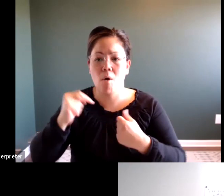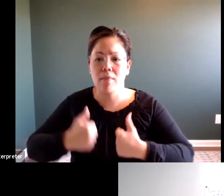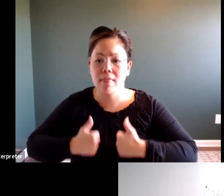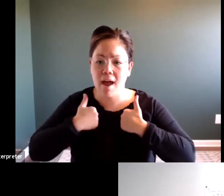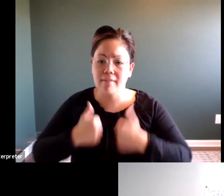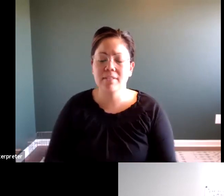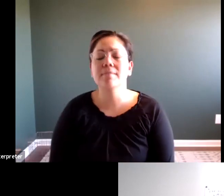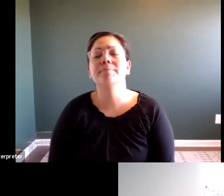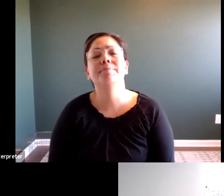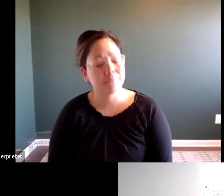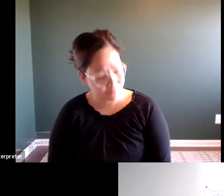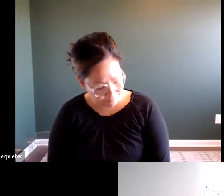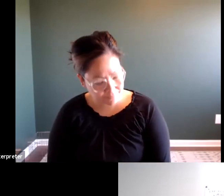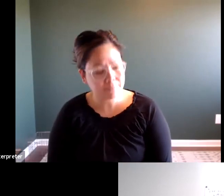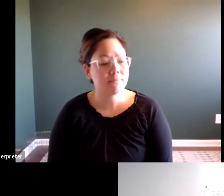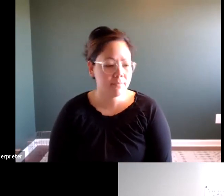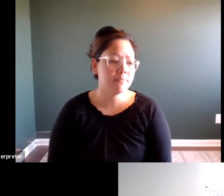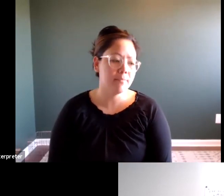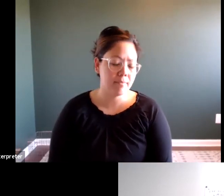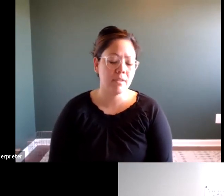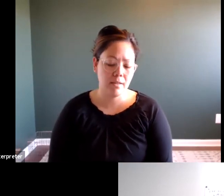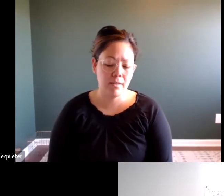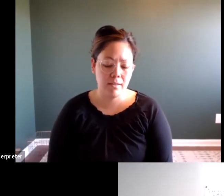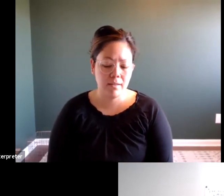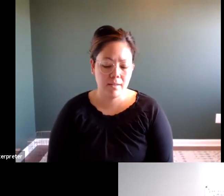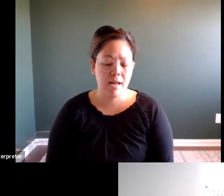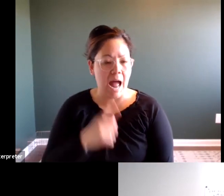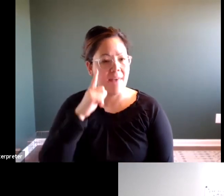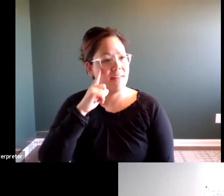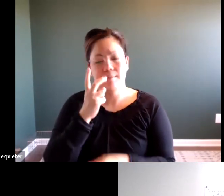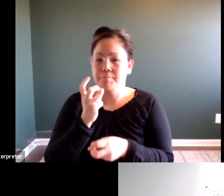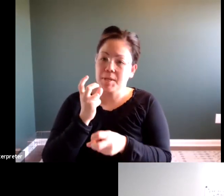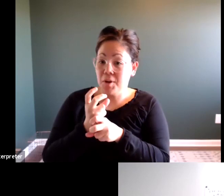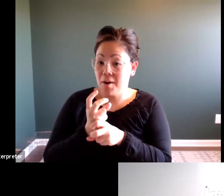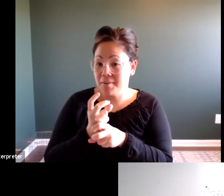Yeah, so I think that, you know it's been hard there's, it's a whole year